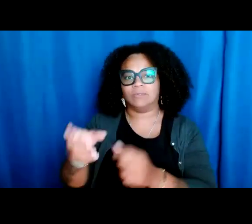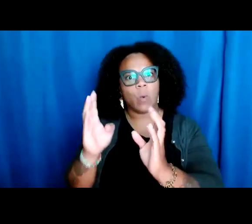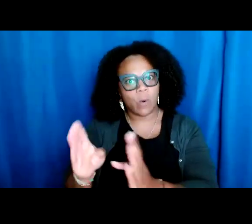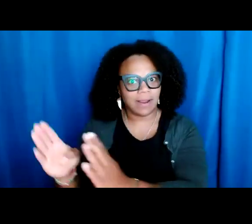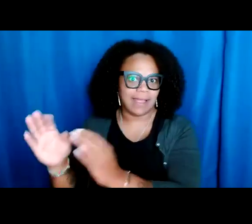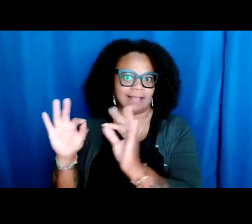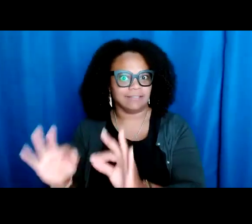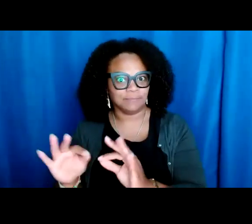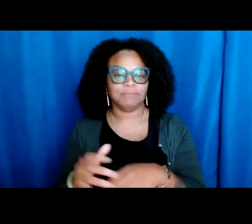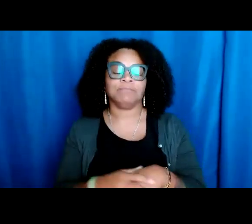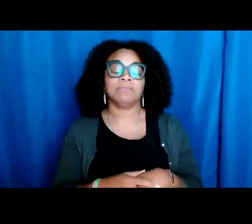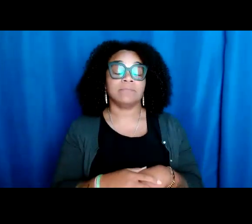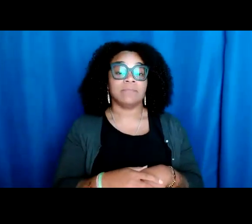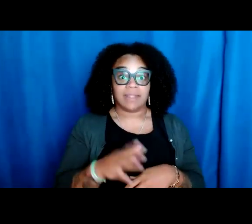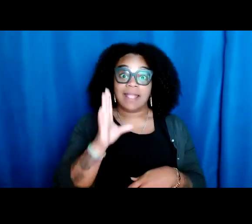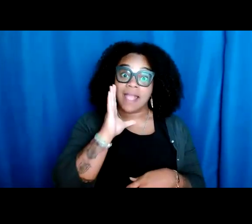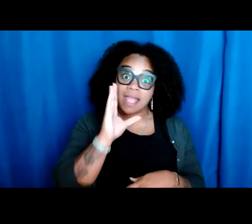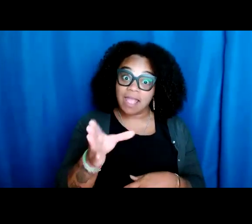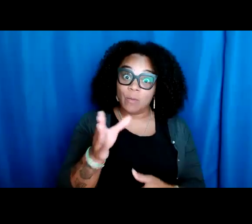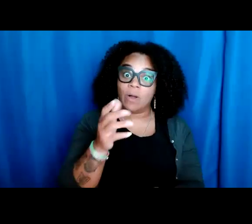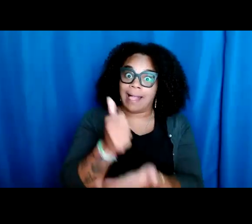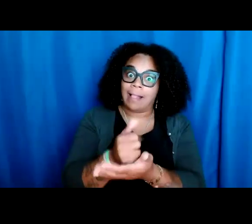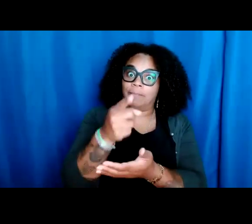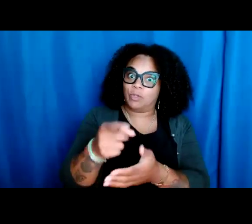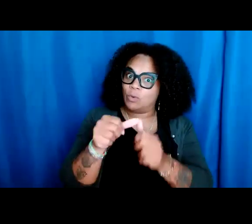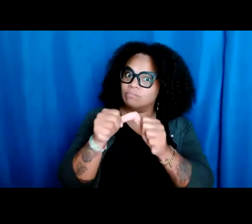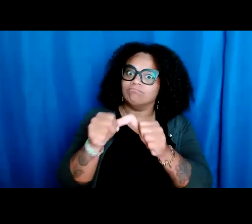This is going to help you stay compliant. It is going to help you look professional,